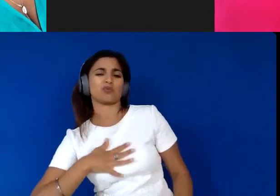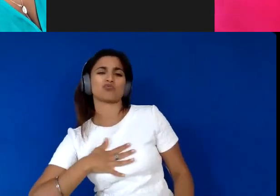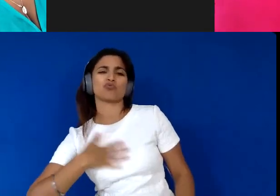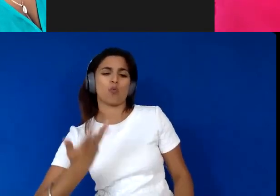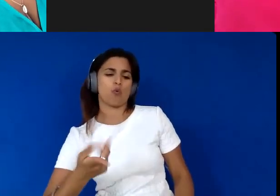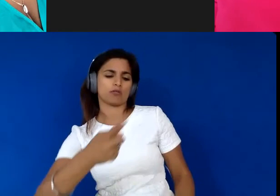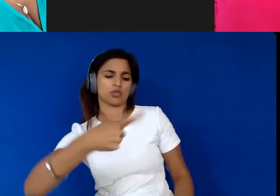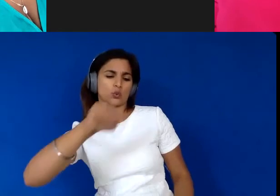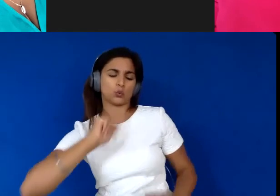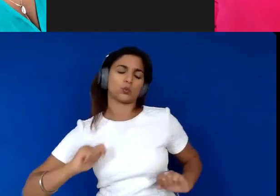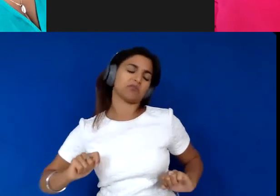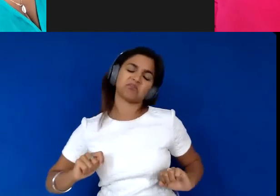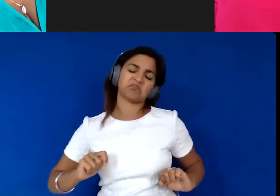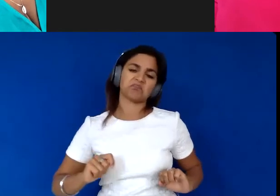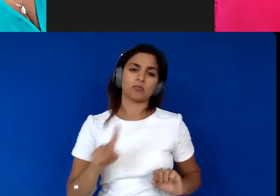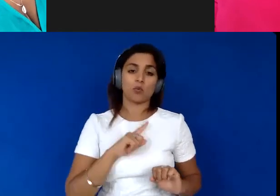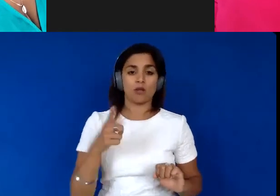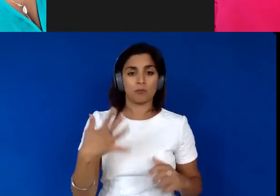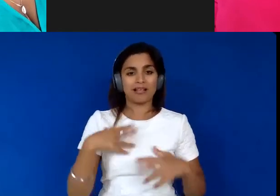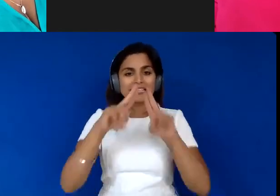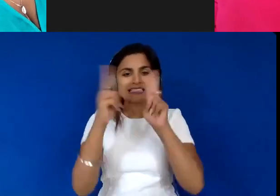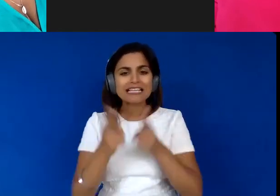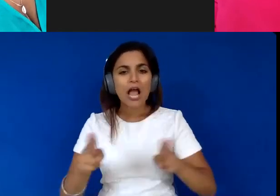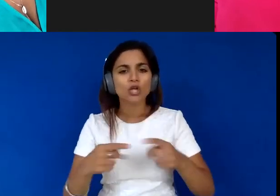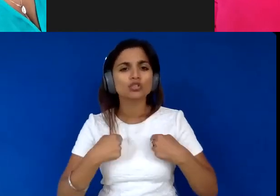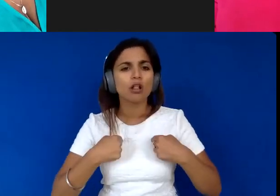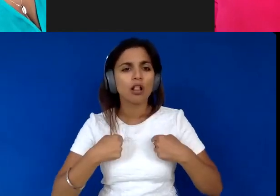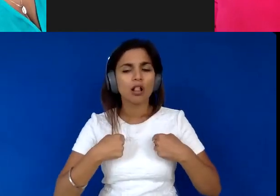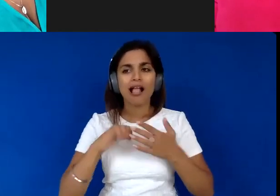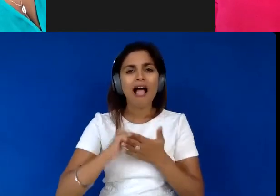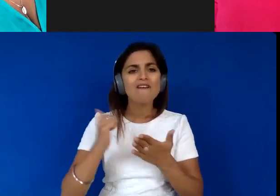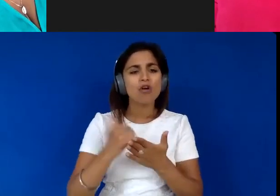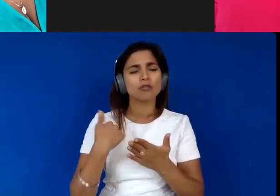out international adverts begging for you to come here and help rebuild our